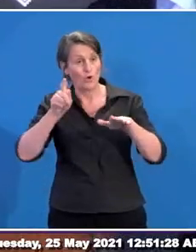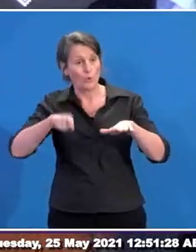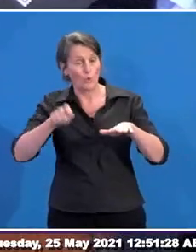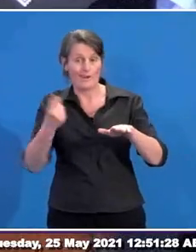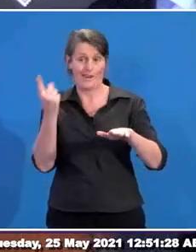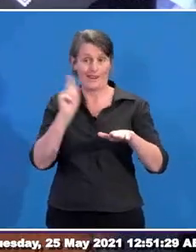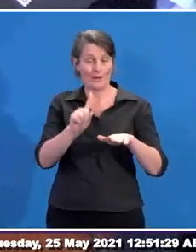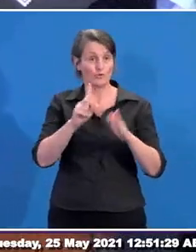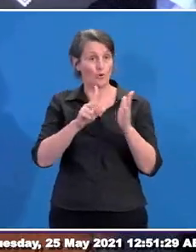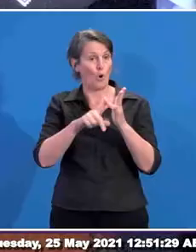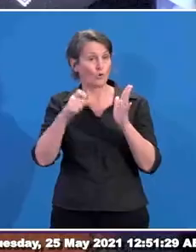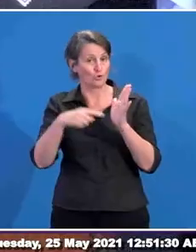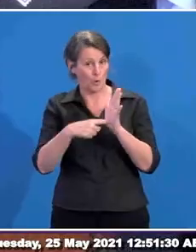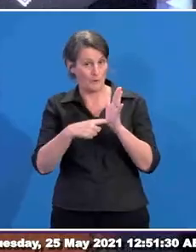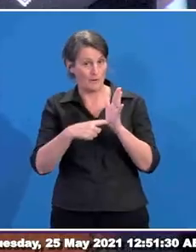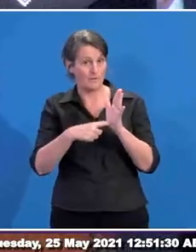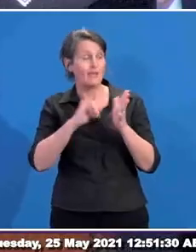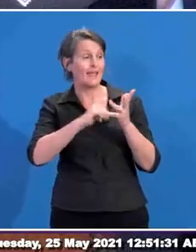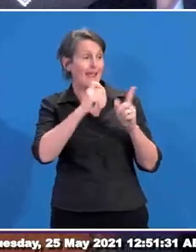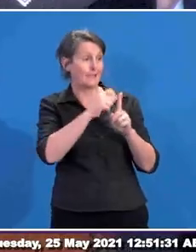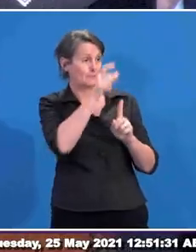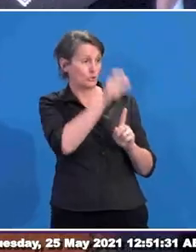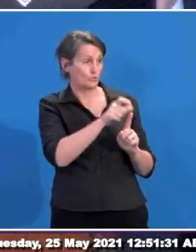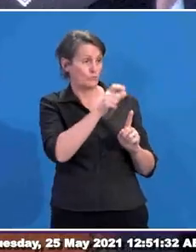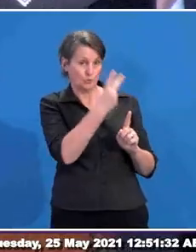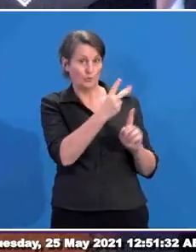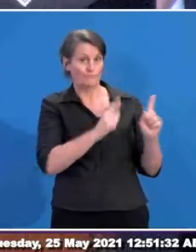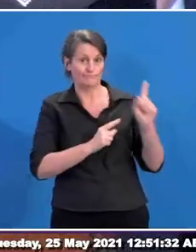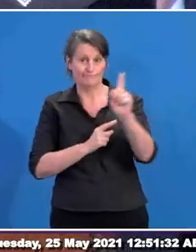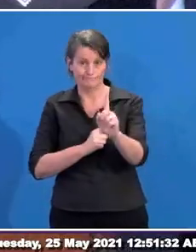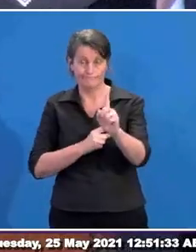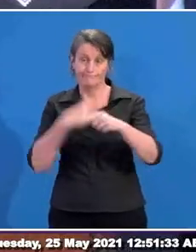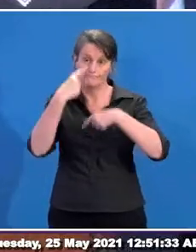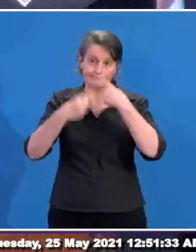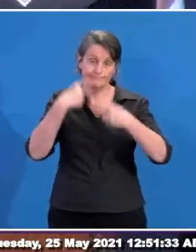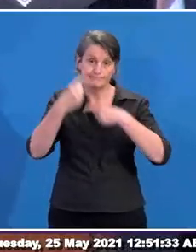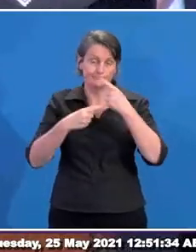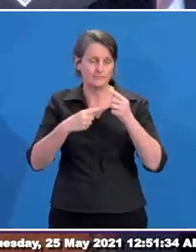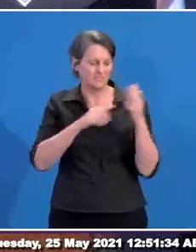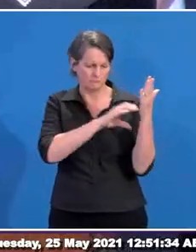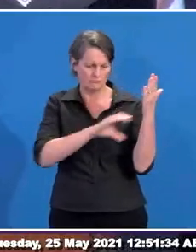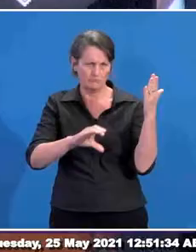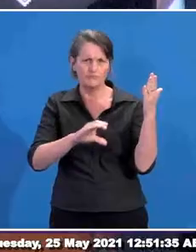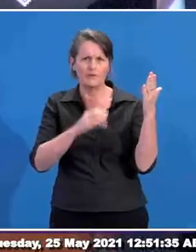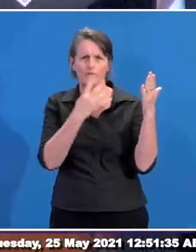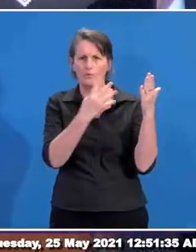SP2 gave evidence at that time? This is paragraph 49 of your statement.